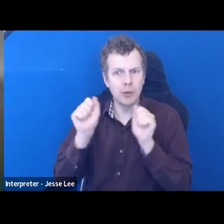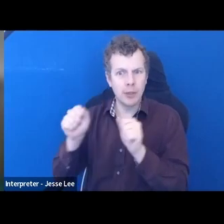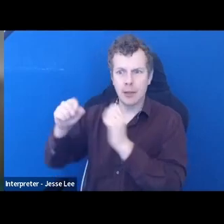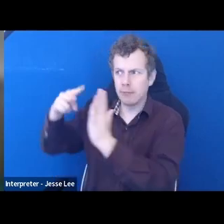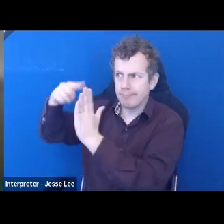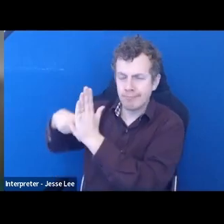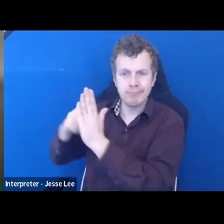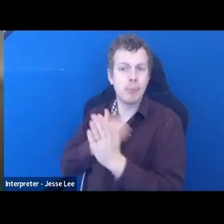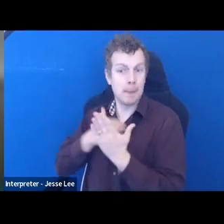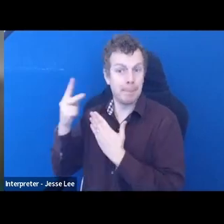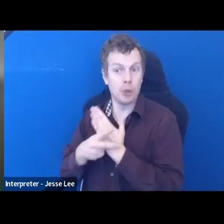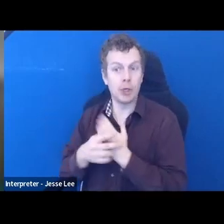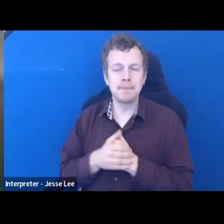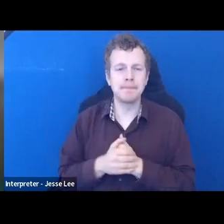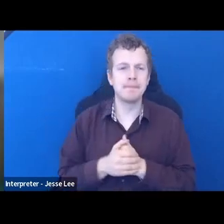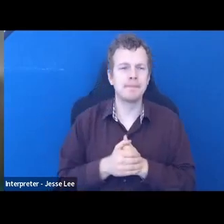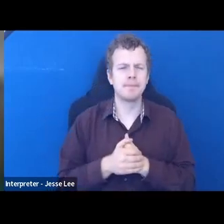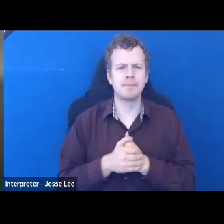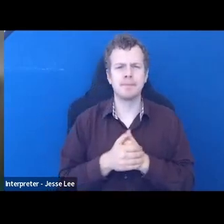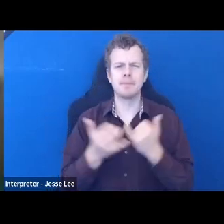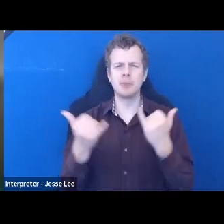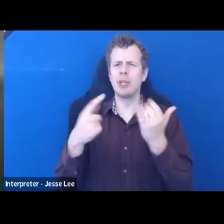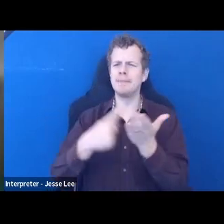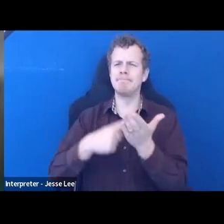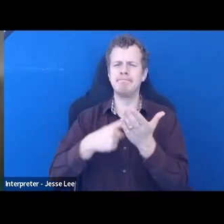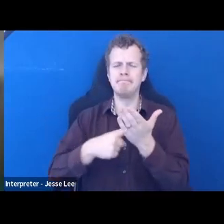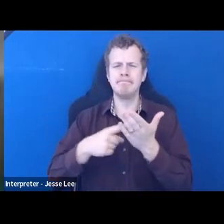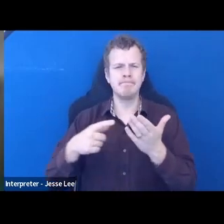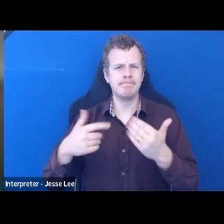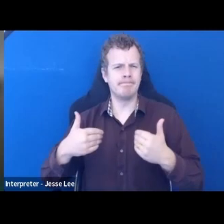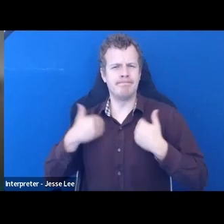So today we're talking about pediatric unilateral hearing loss.